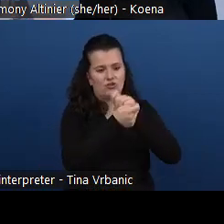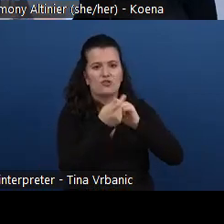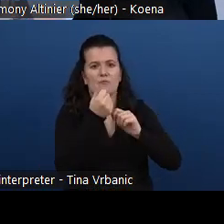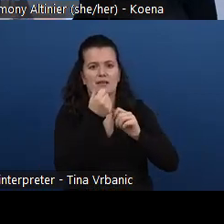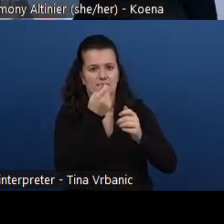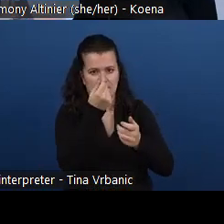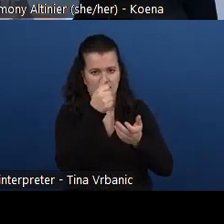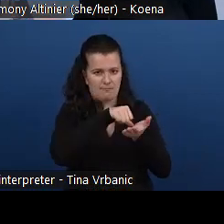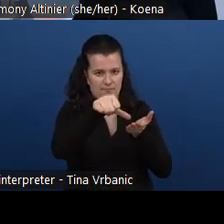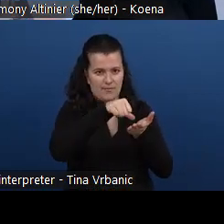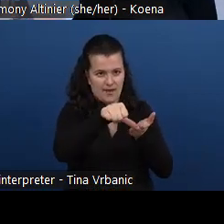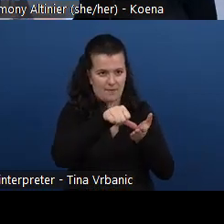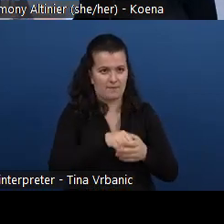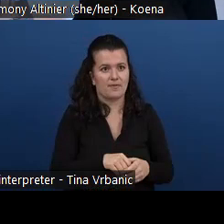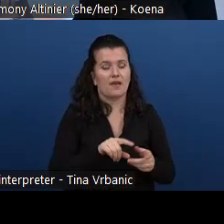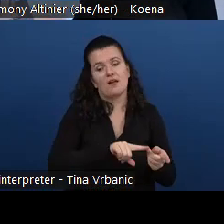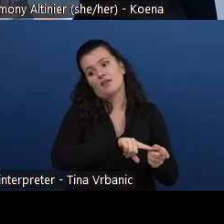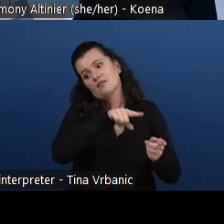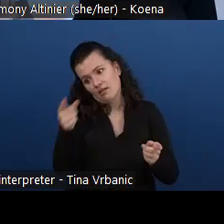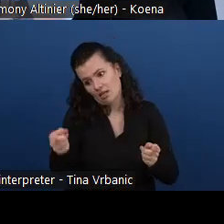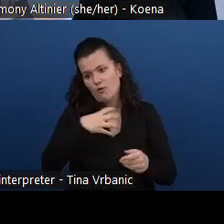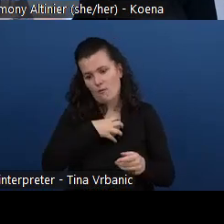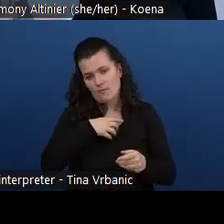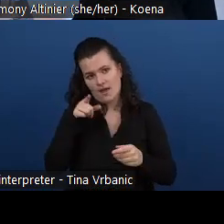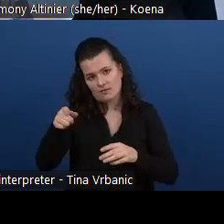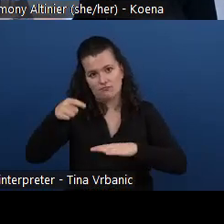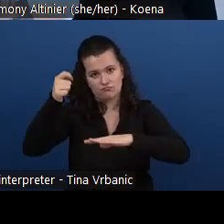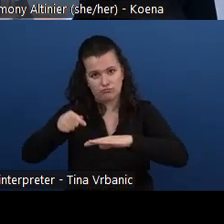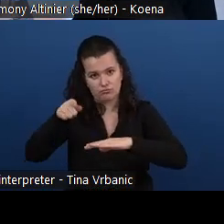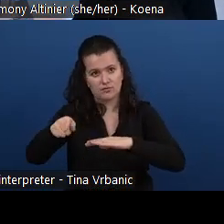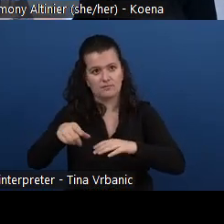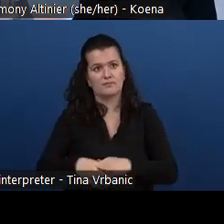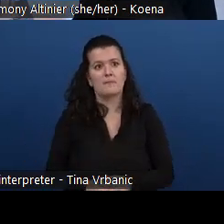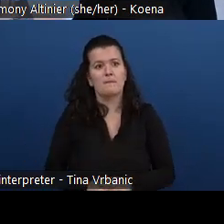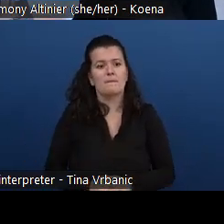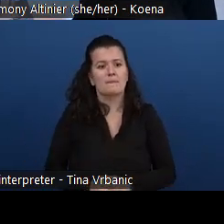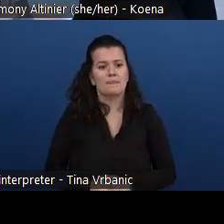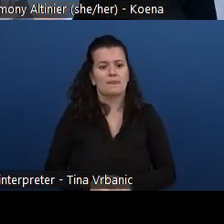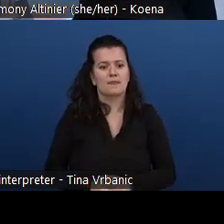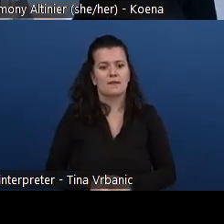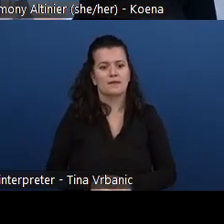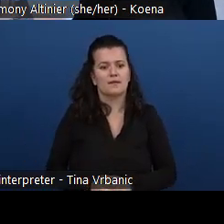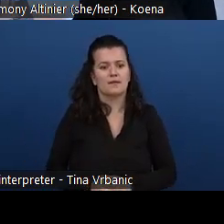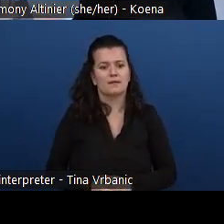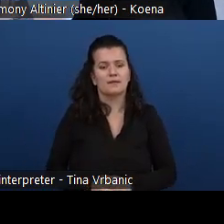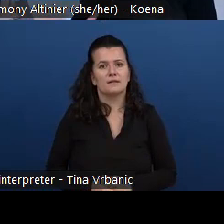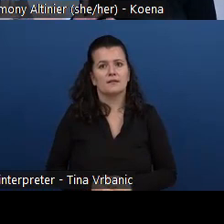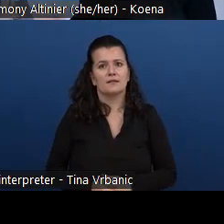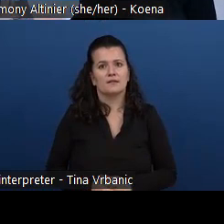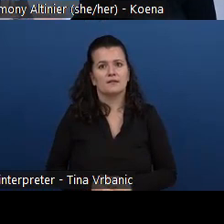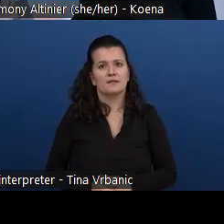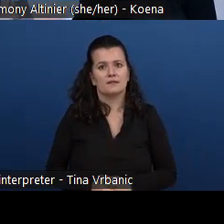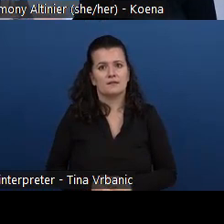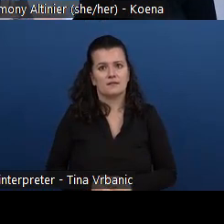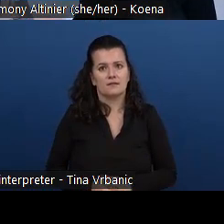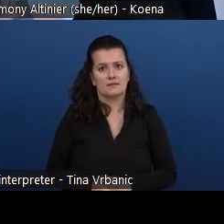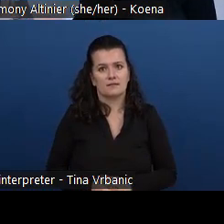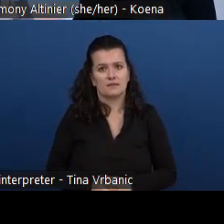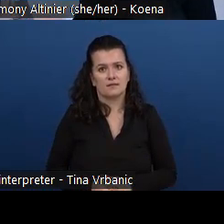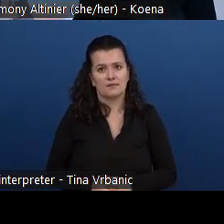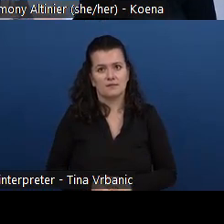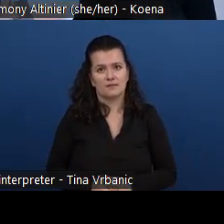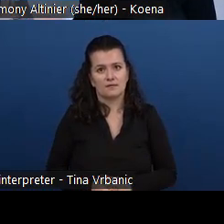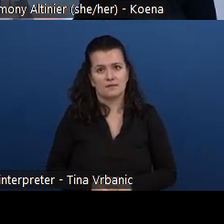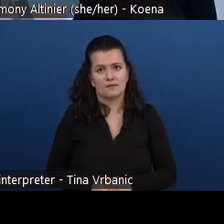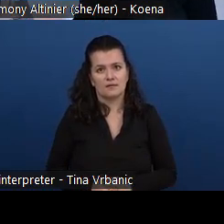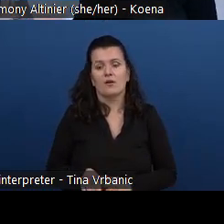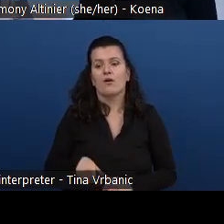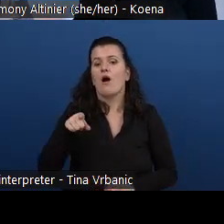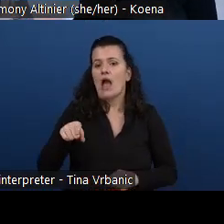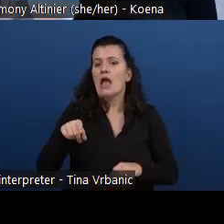So the interdiction to protest is more important than the right to accessibility.